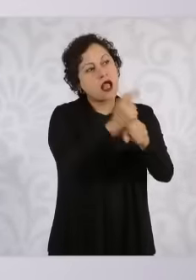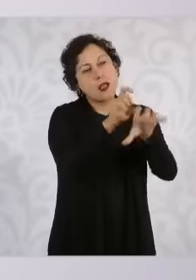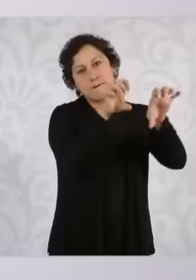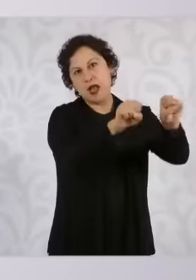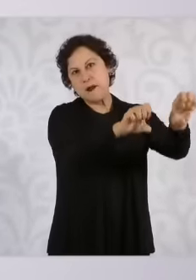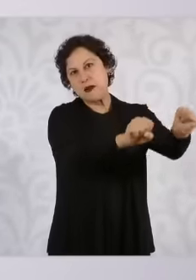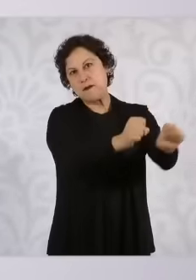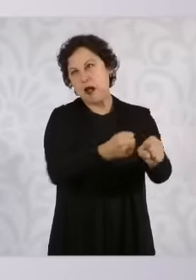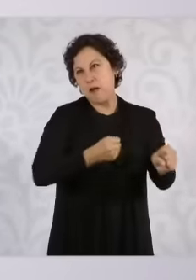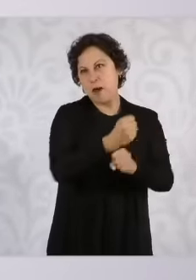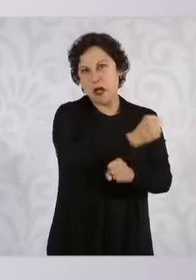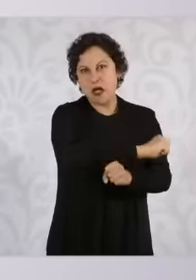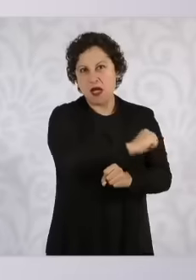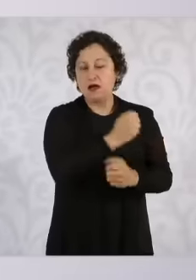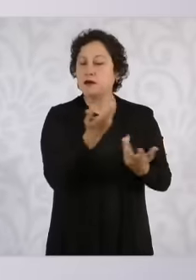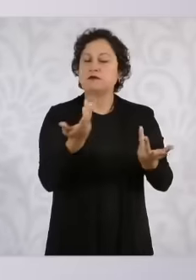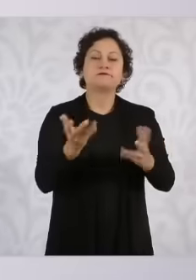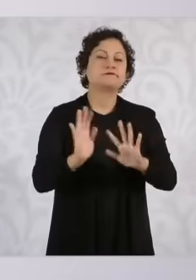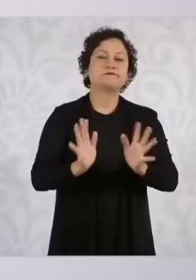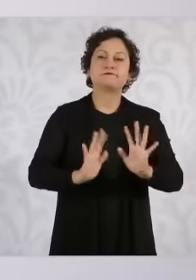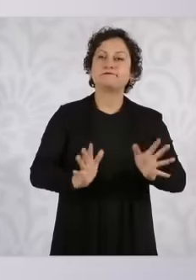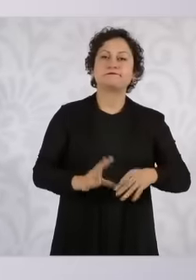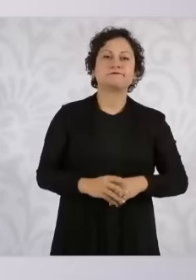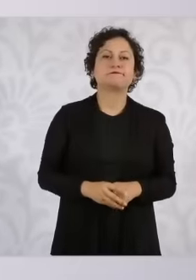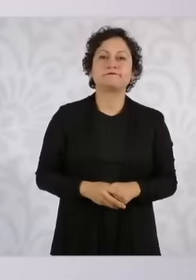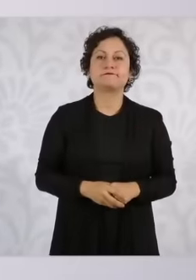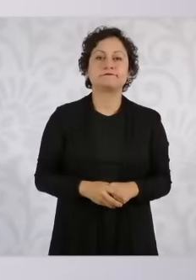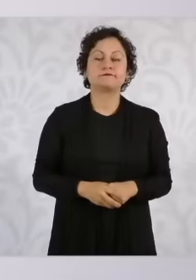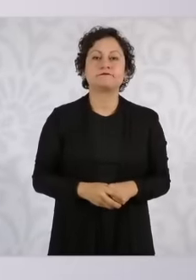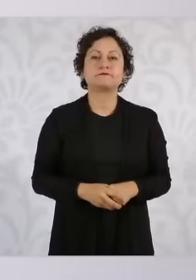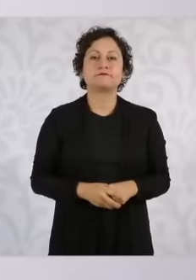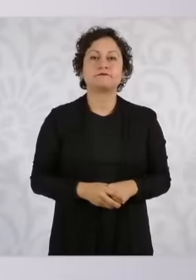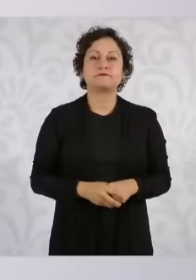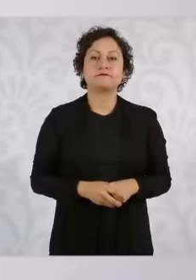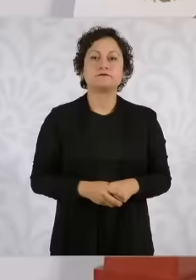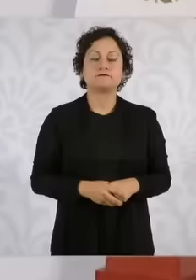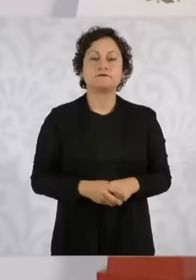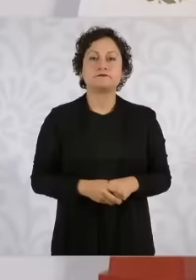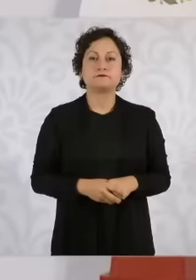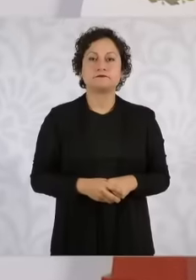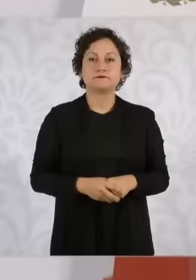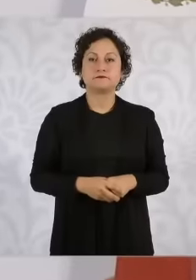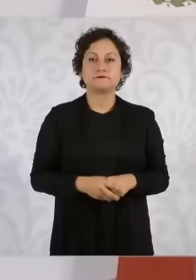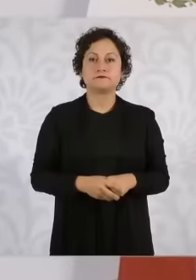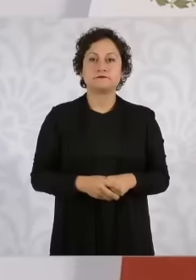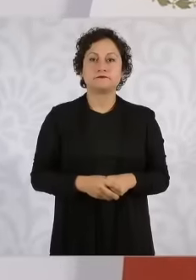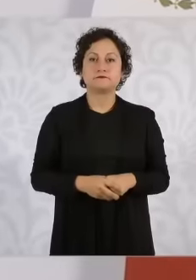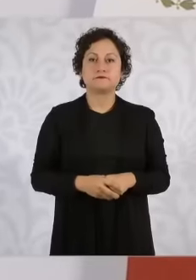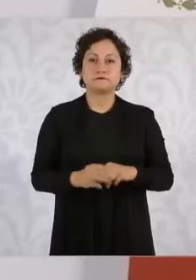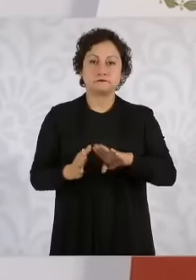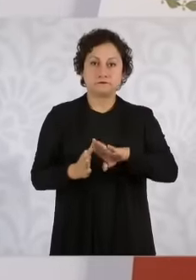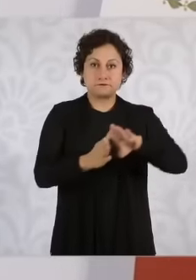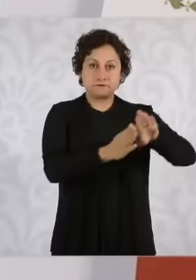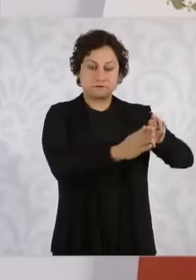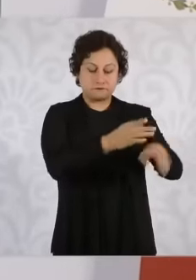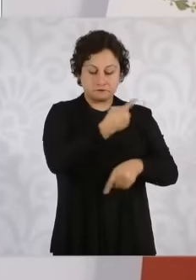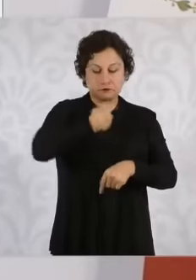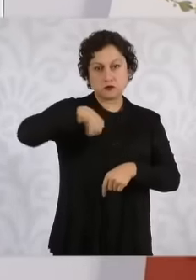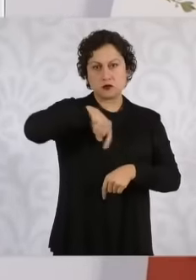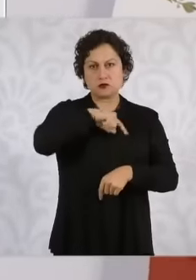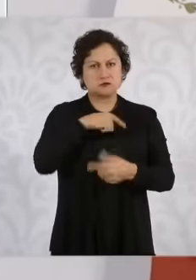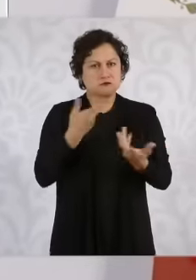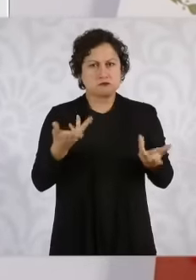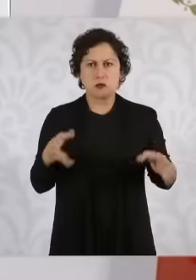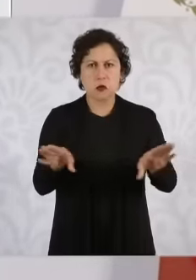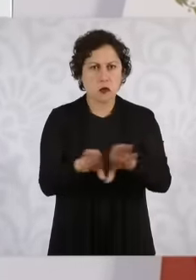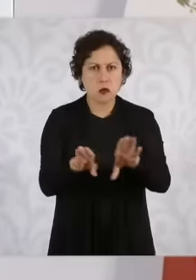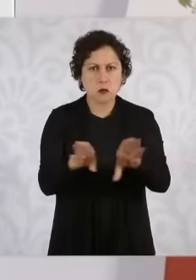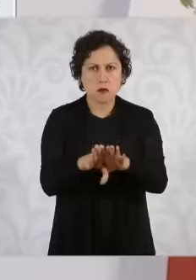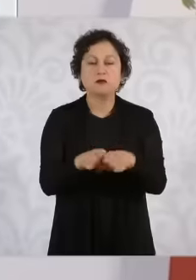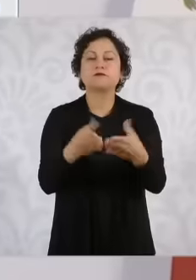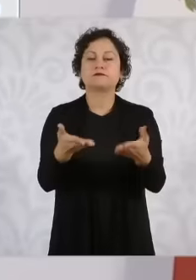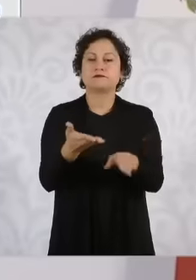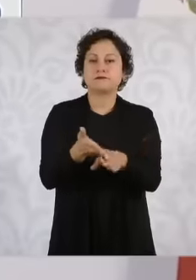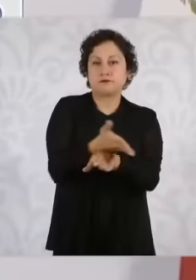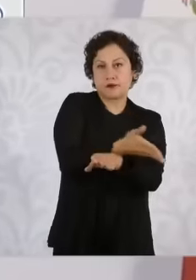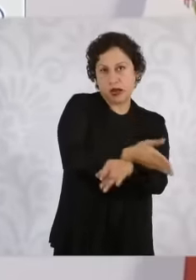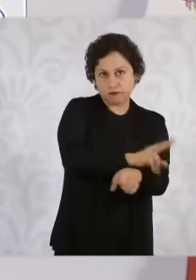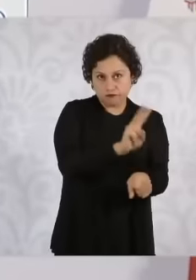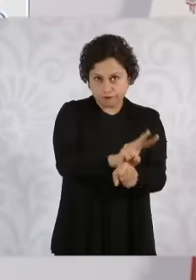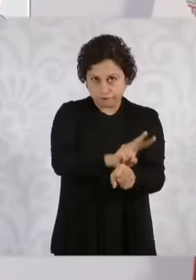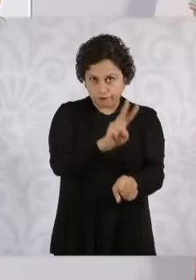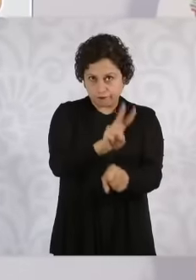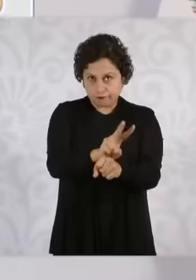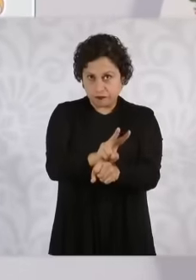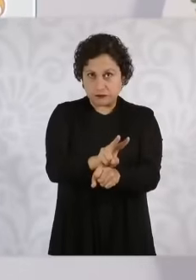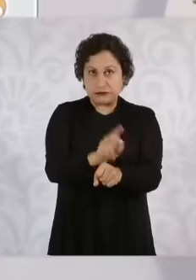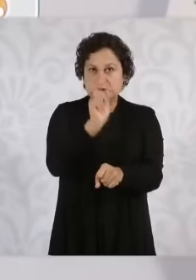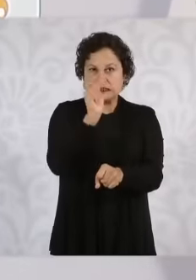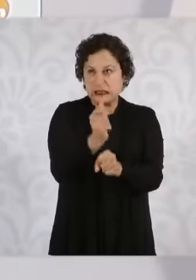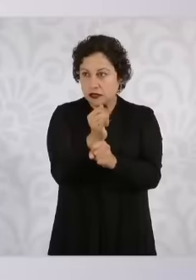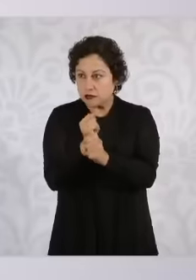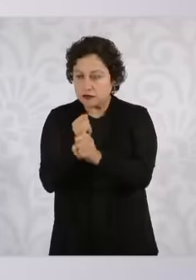happening. We are going to use prevention. Attention to the causes and intelligence. And